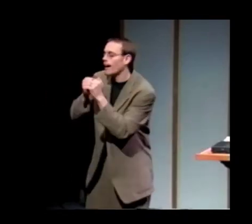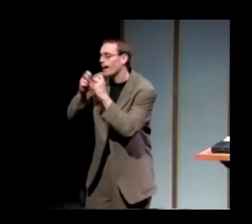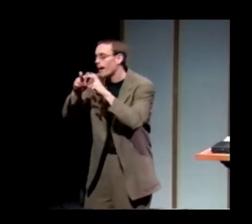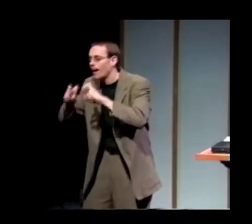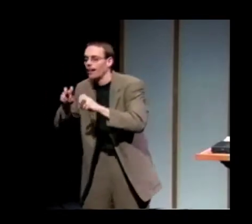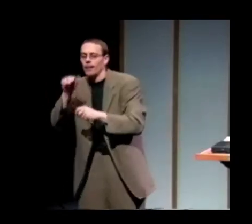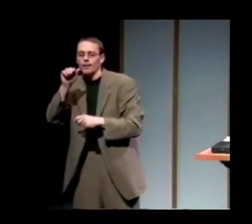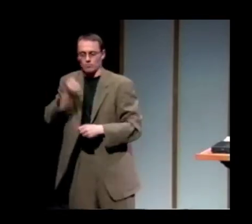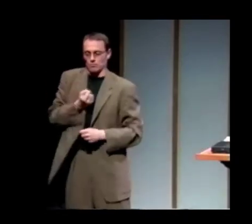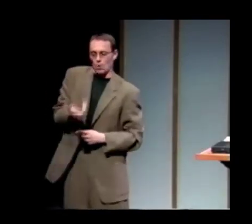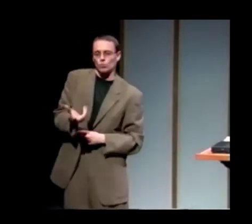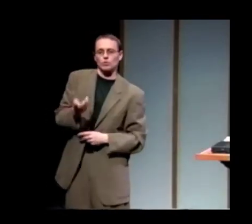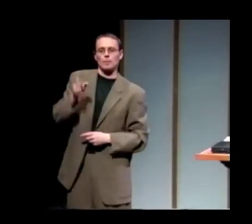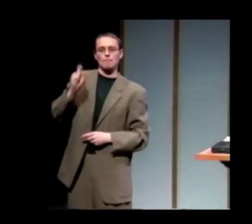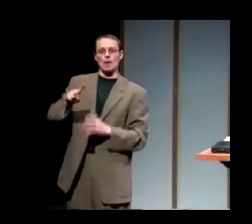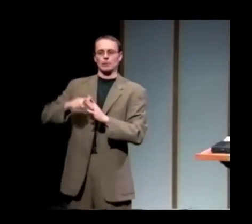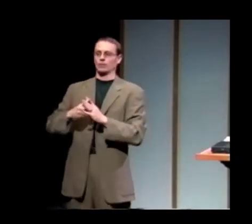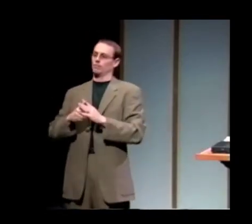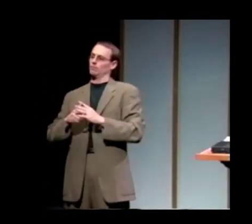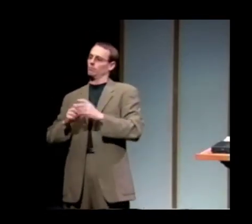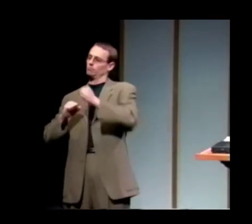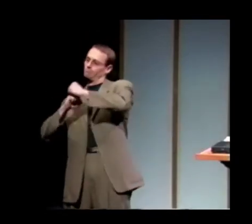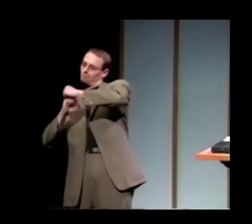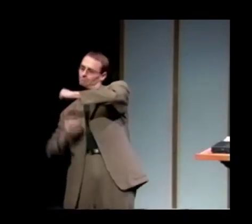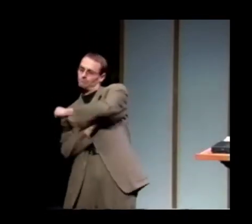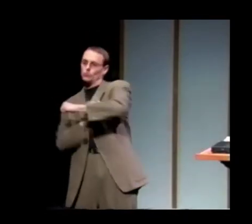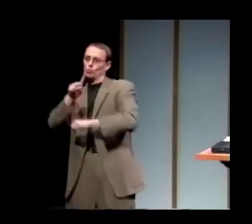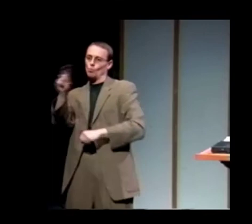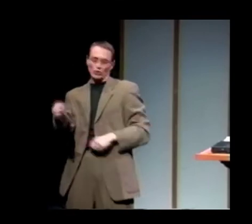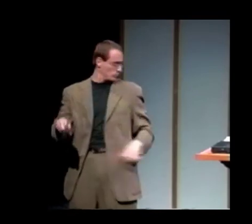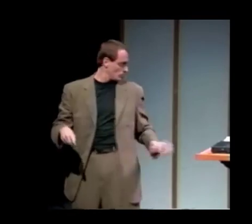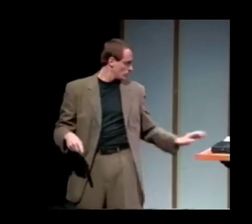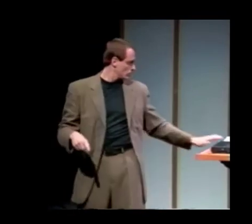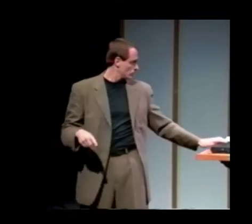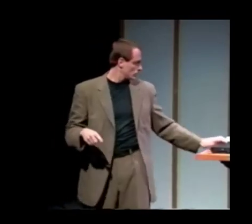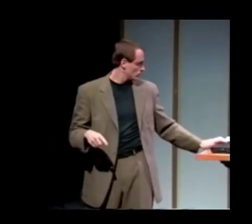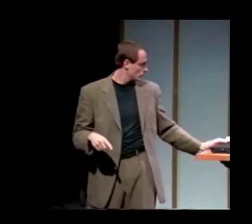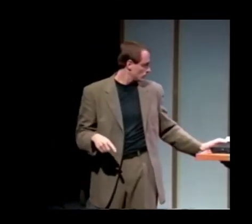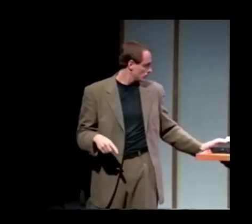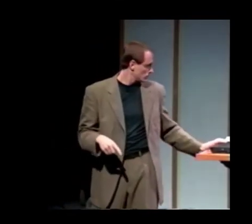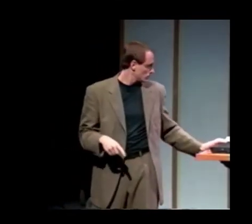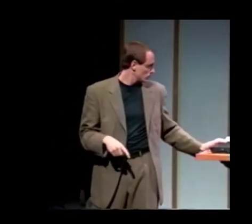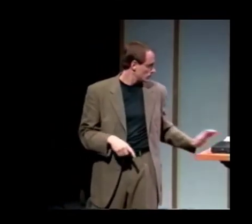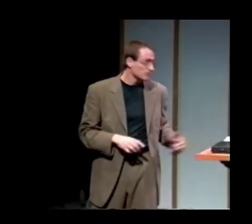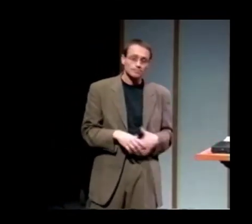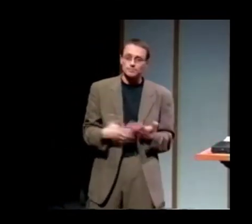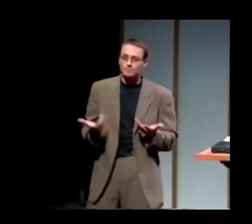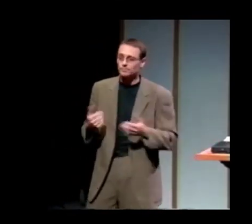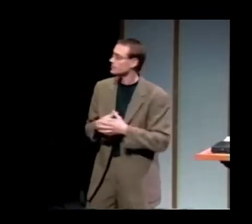ANY DISCUSSION OF ANALYTICAL POETRY MUST HAVE FUNDAMENTAL QUESTIONS,